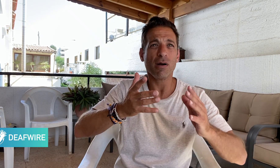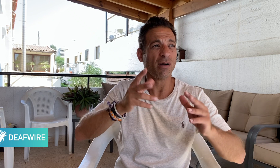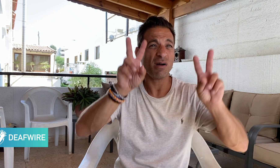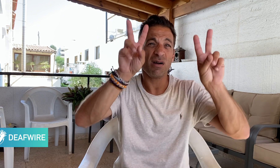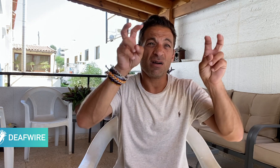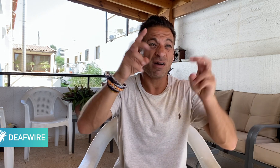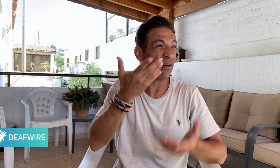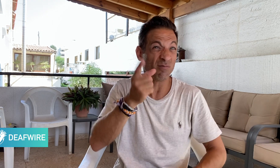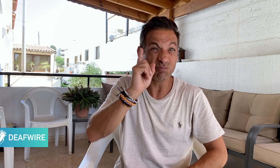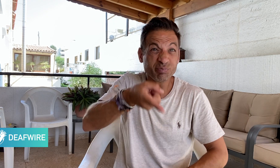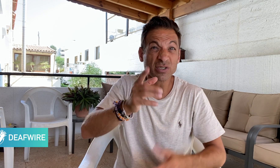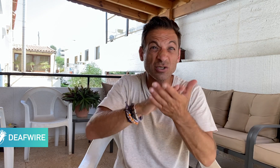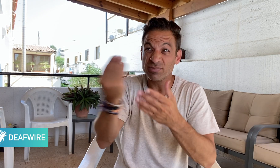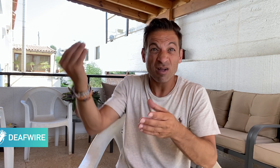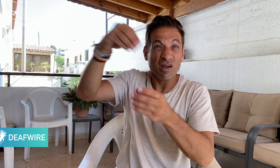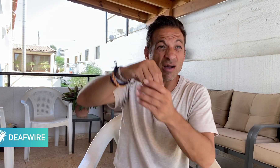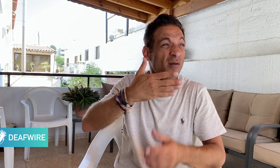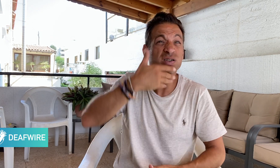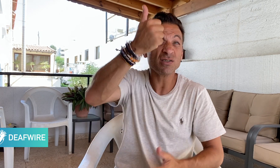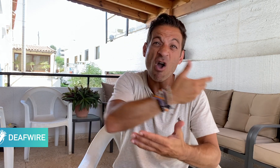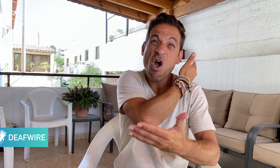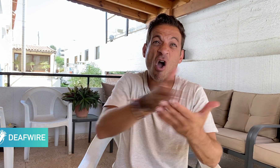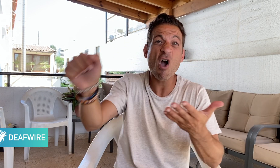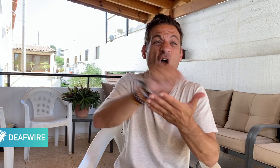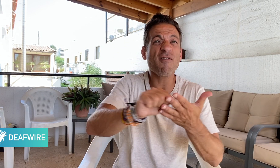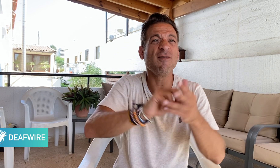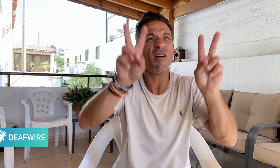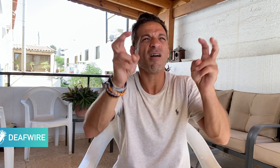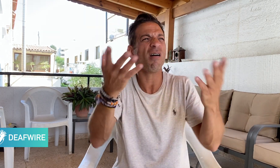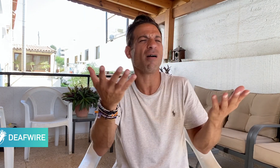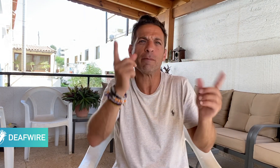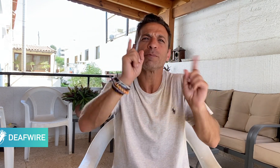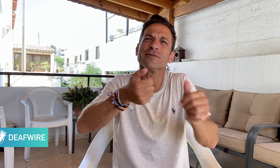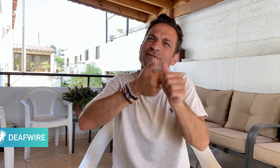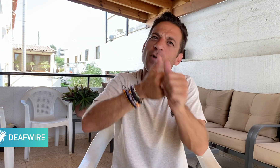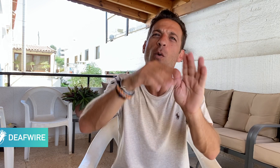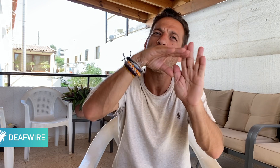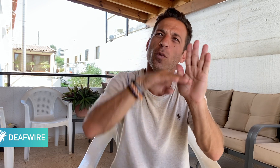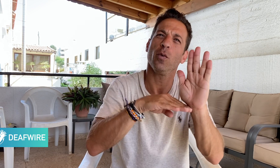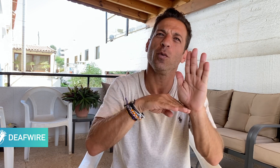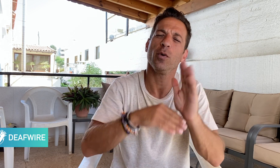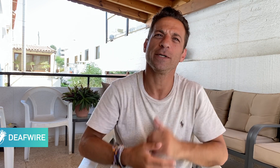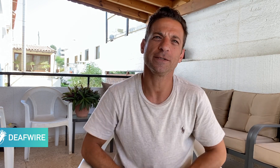for Deaf people to see, are they still worth having?